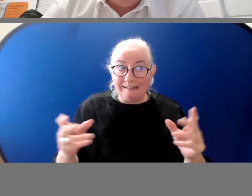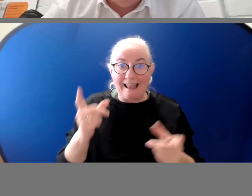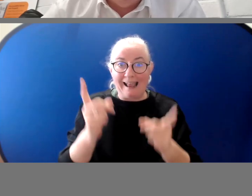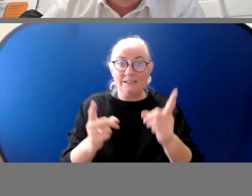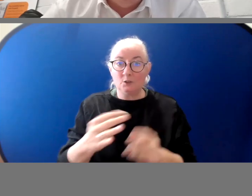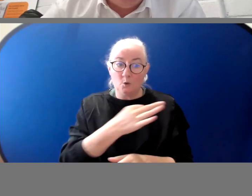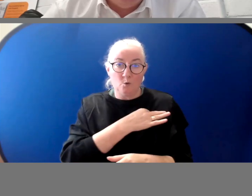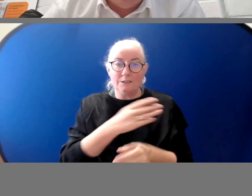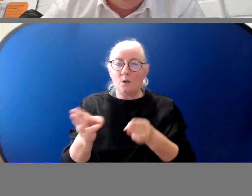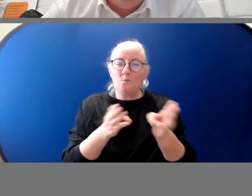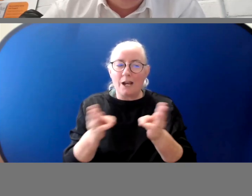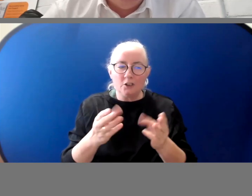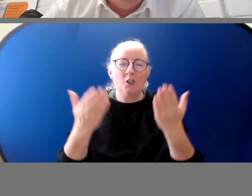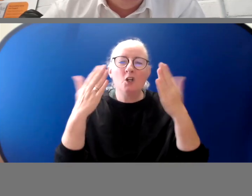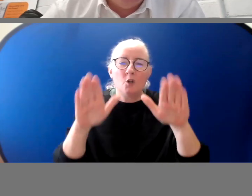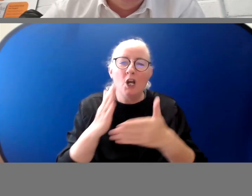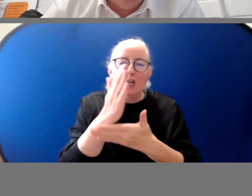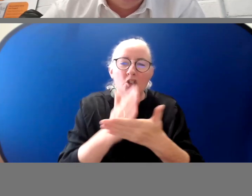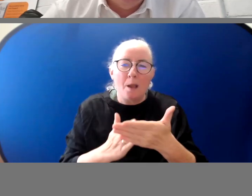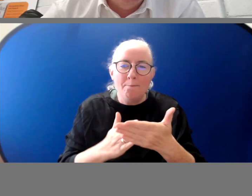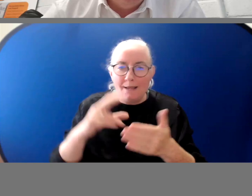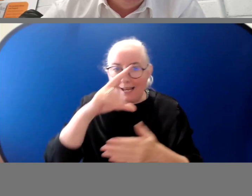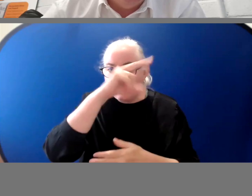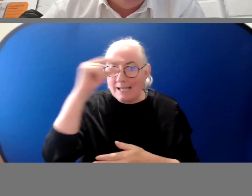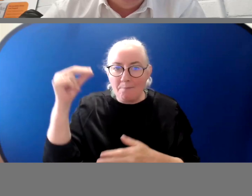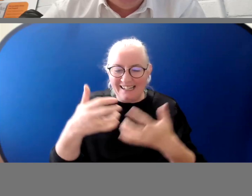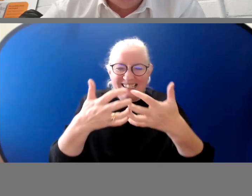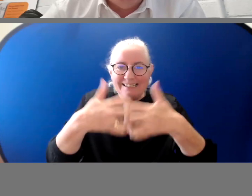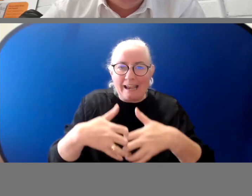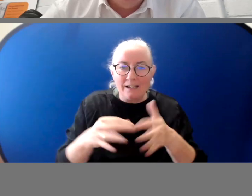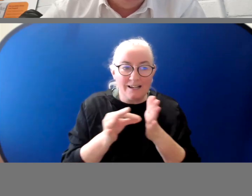again just showing some examples of technical guidance document so diagram 10 is important